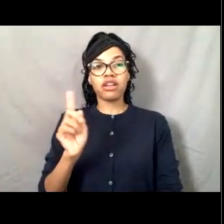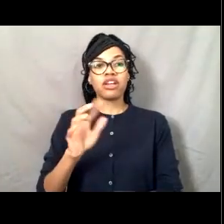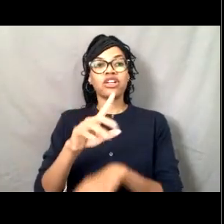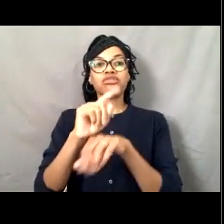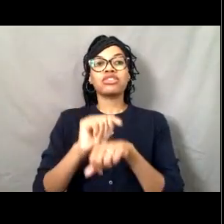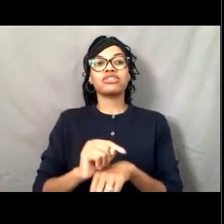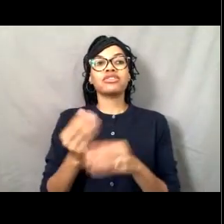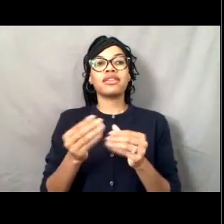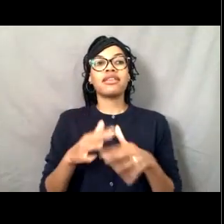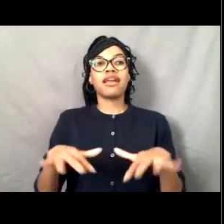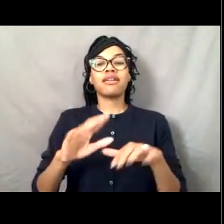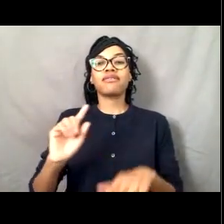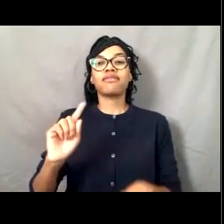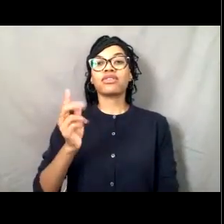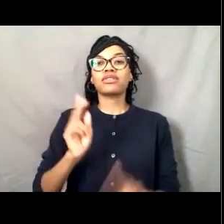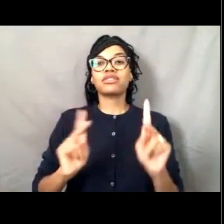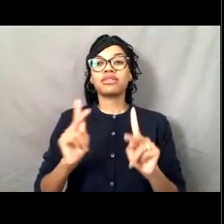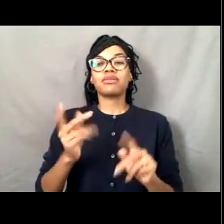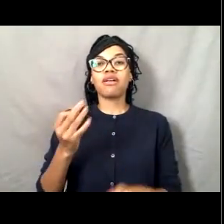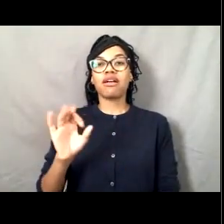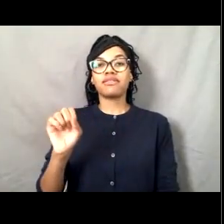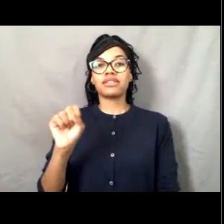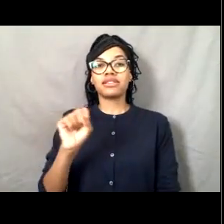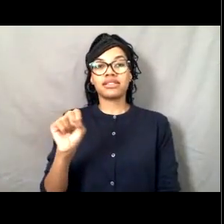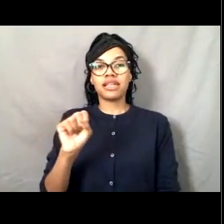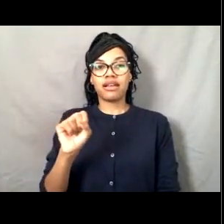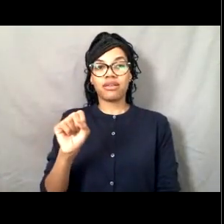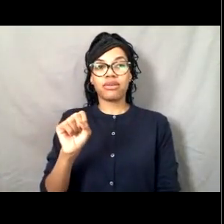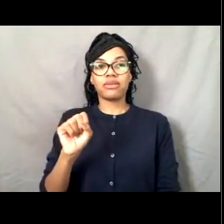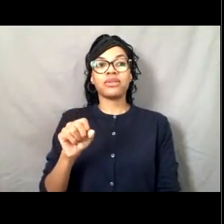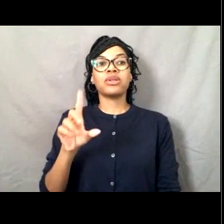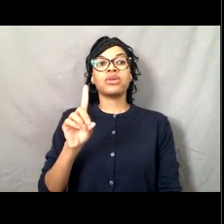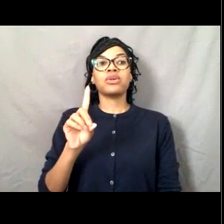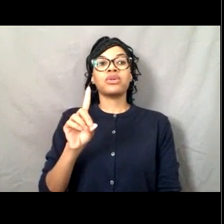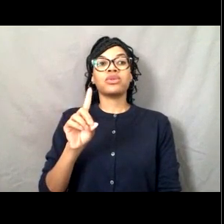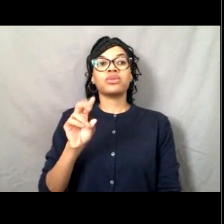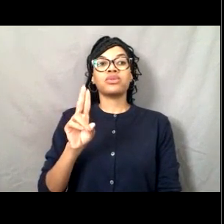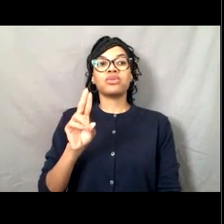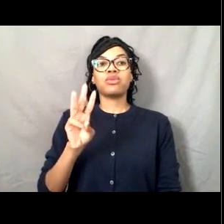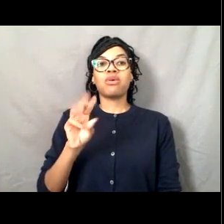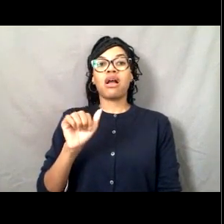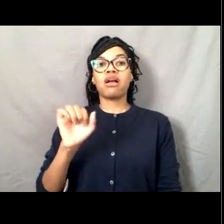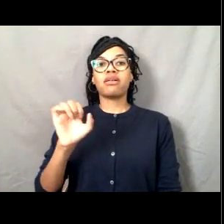the Duwamish people past and present. A few guidelines before I hand you over to our speaker.